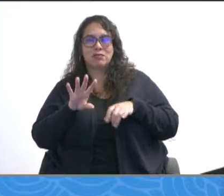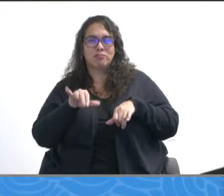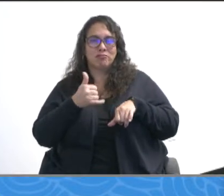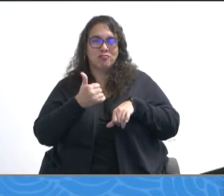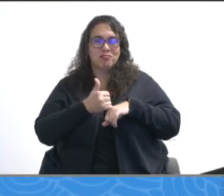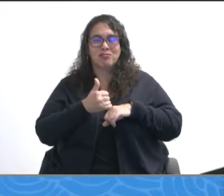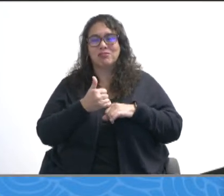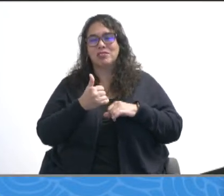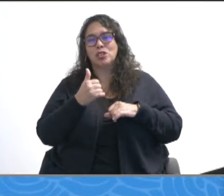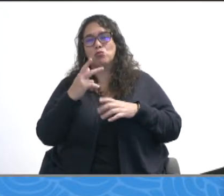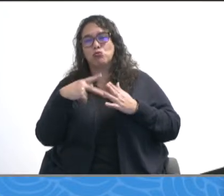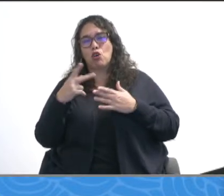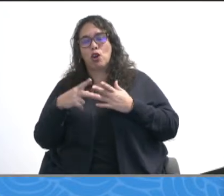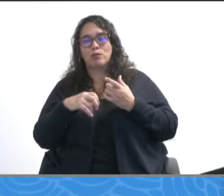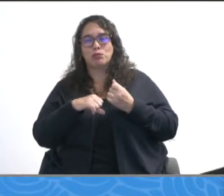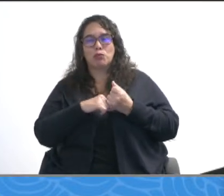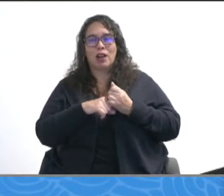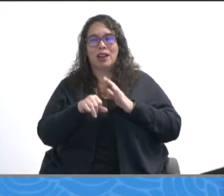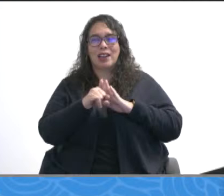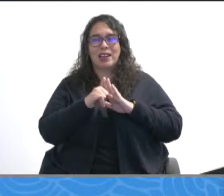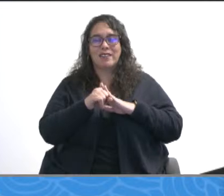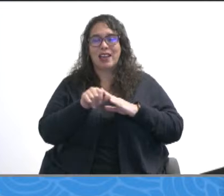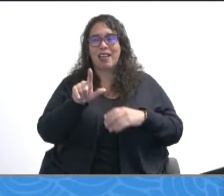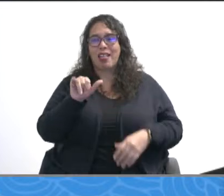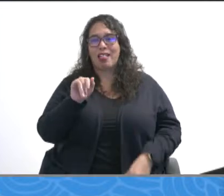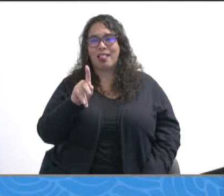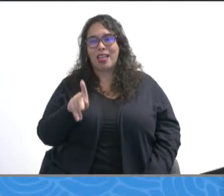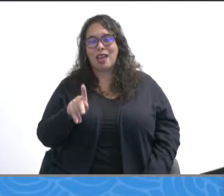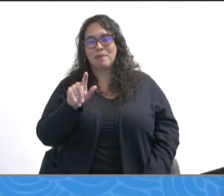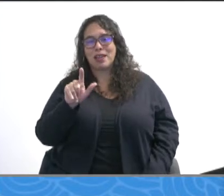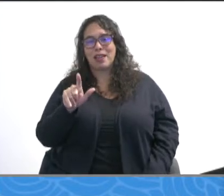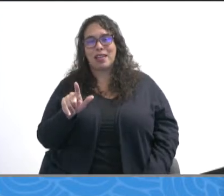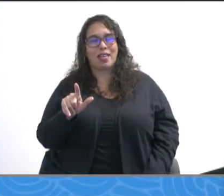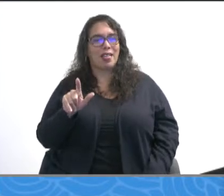identified in LCAP, LASP and ESSER III,